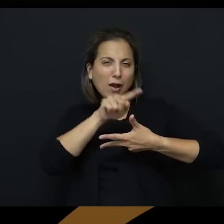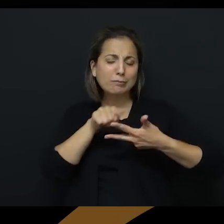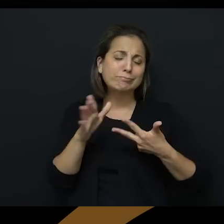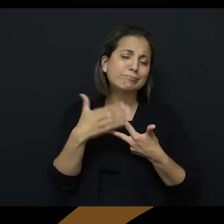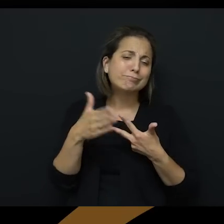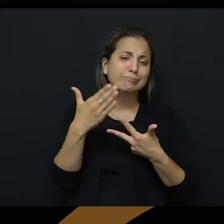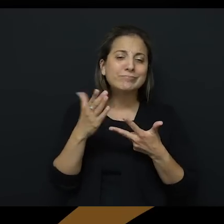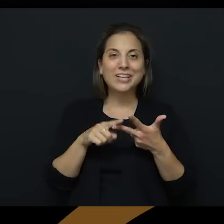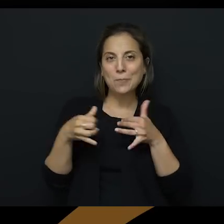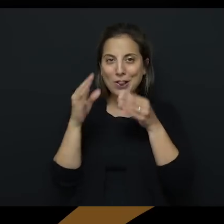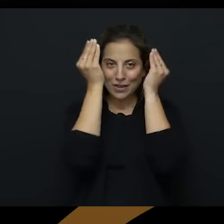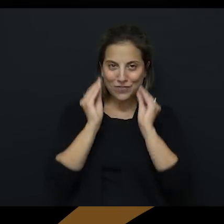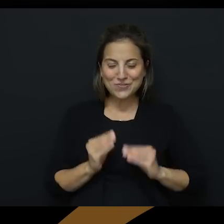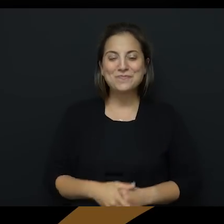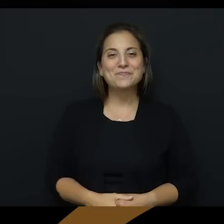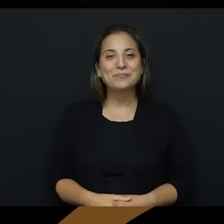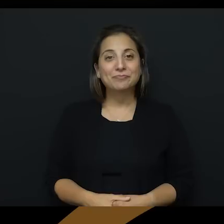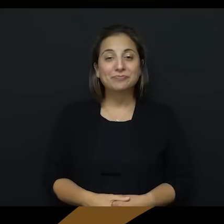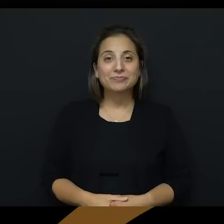because makeup should be fun, effortless, and playful.